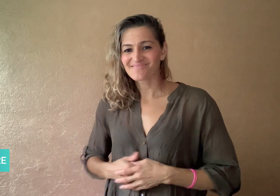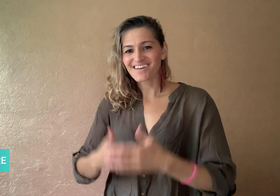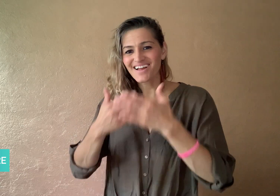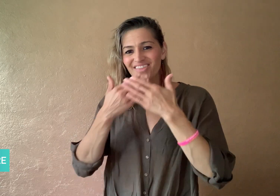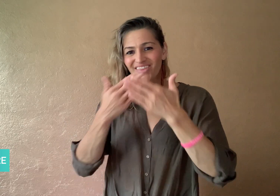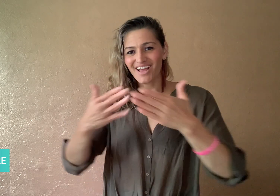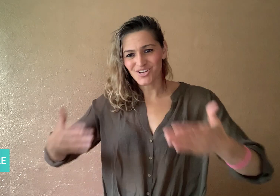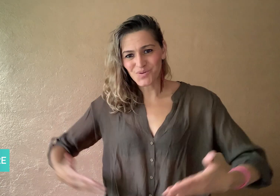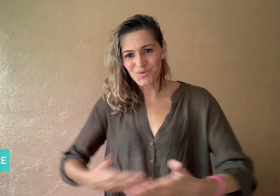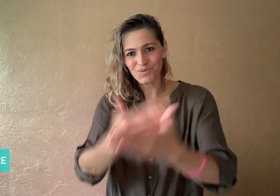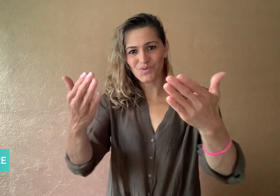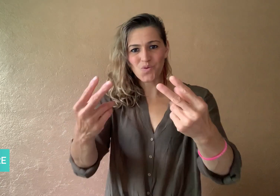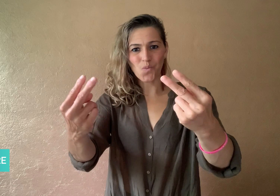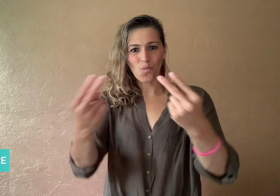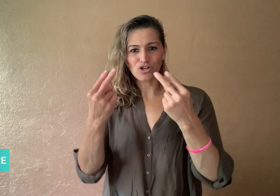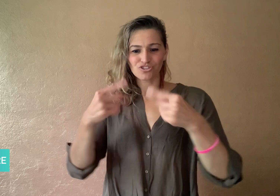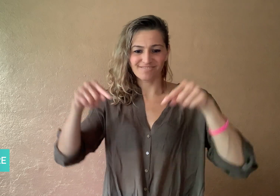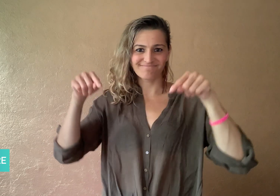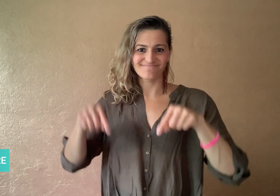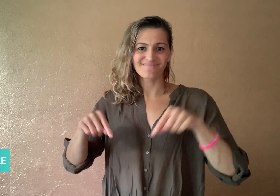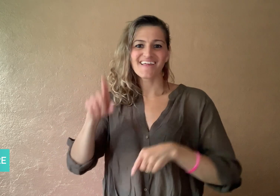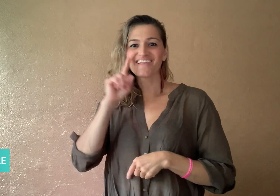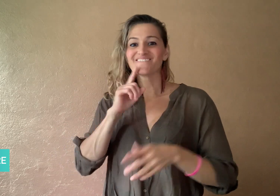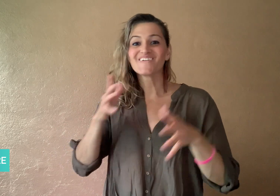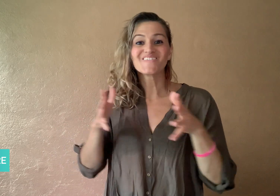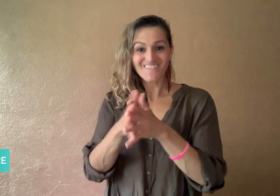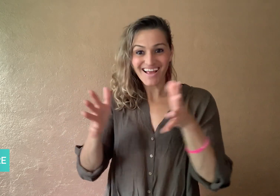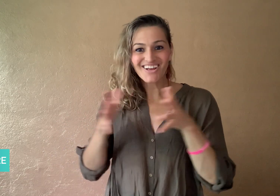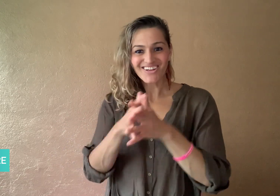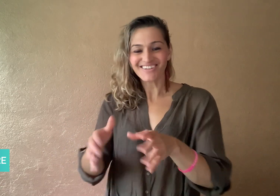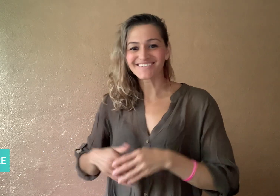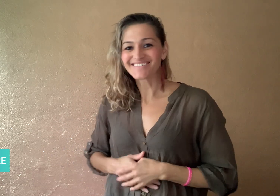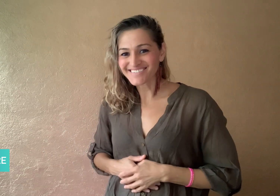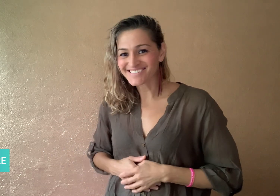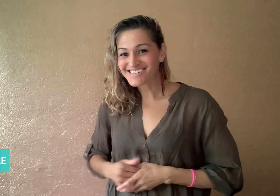Thank you for watching DeafWire!